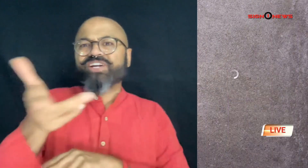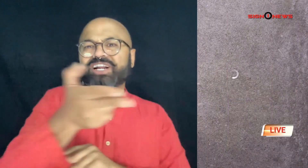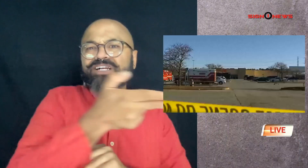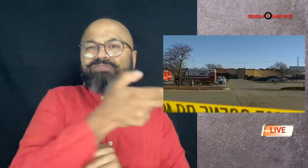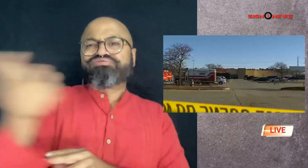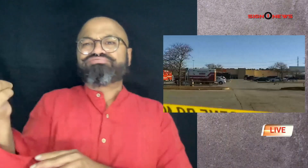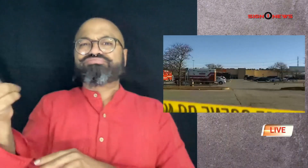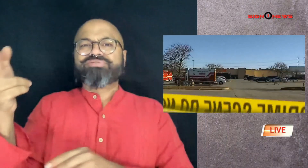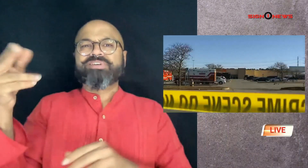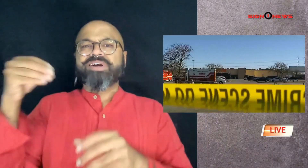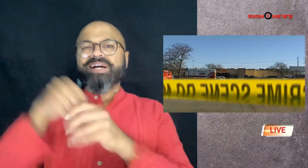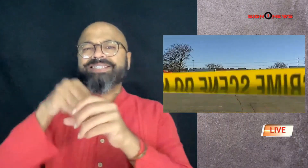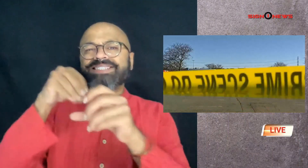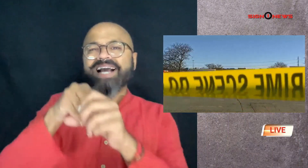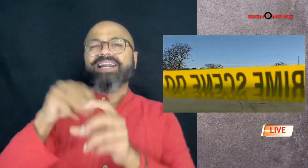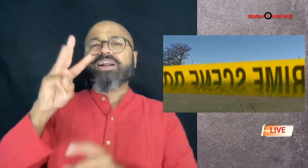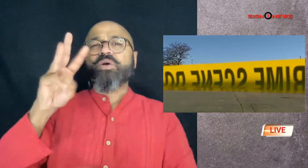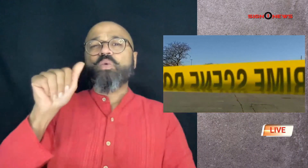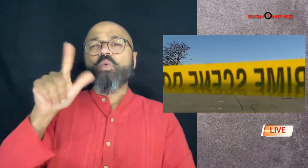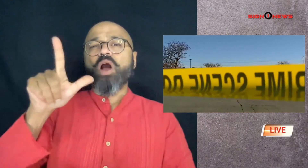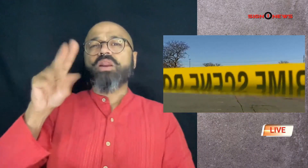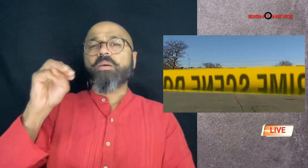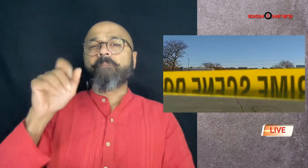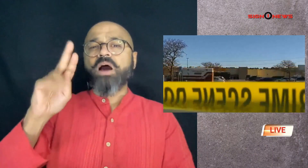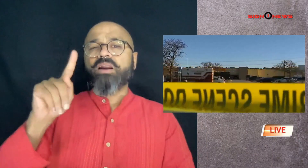at least six people are dead after a shooter